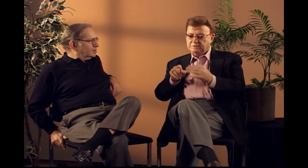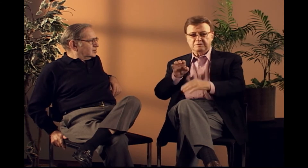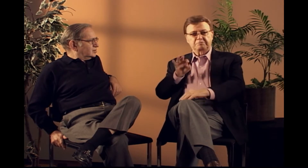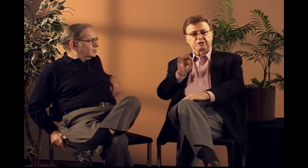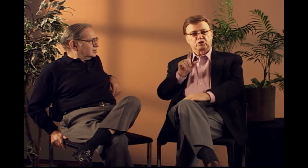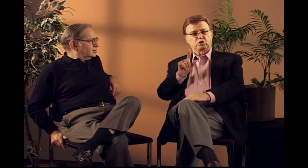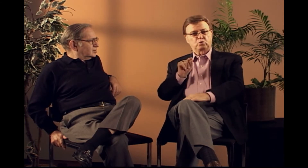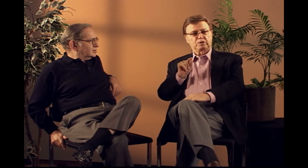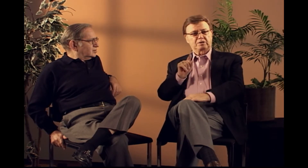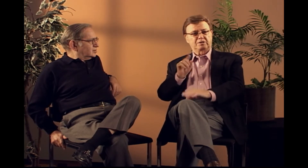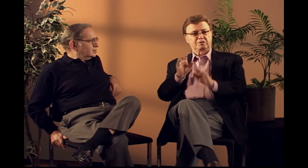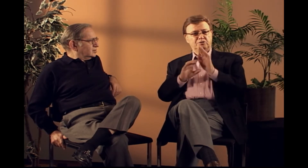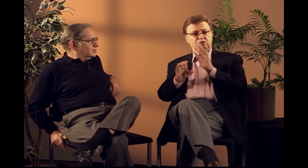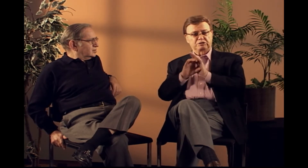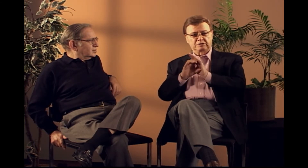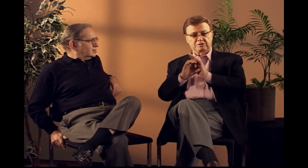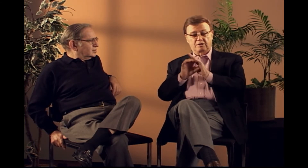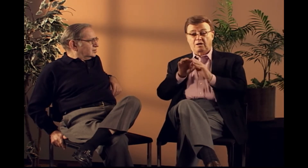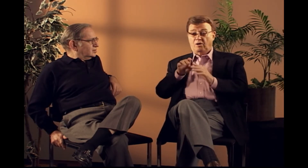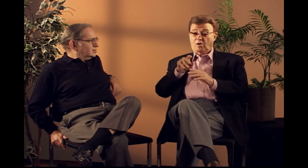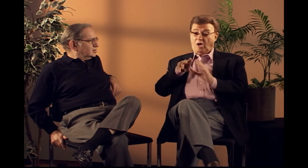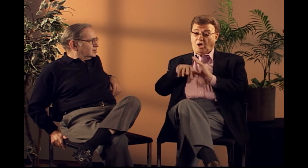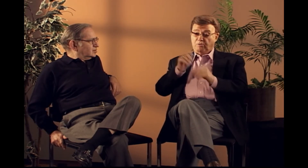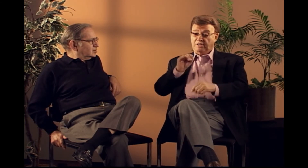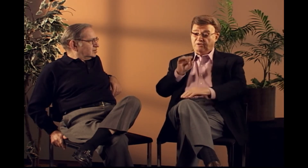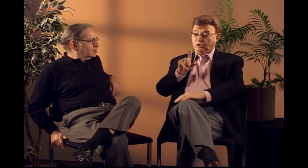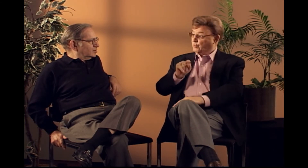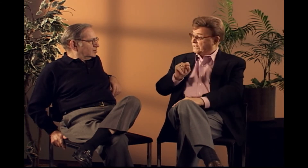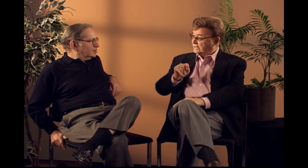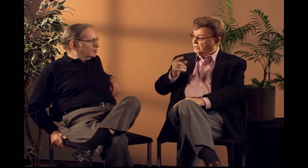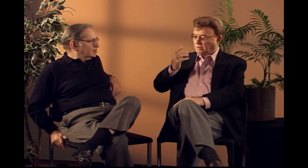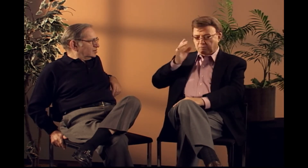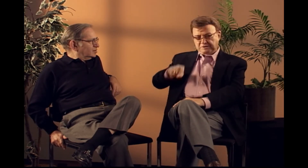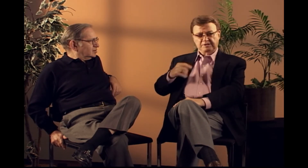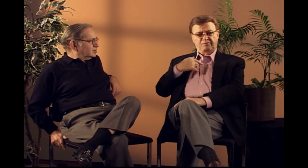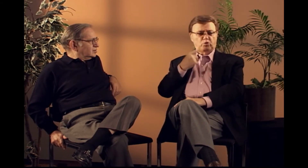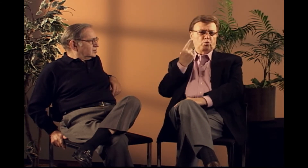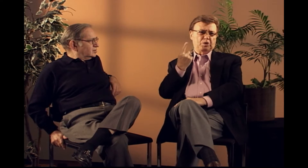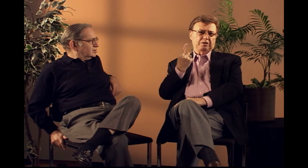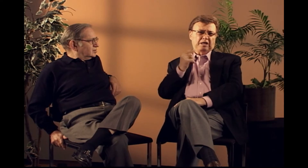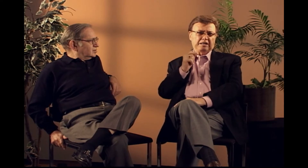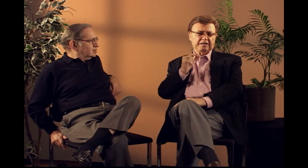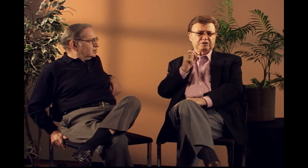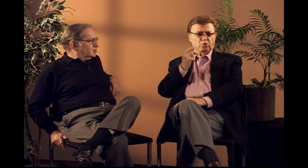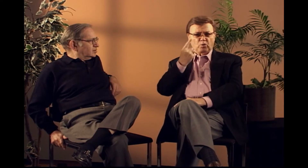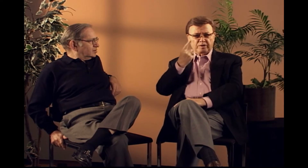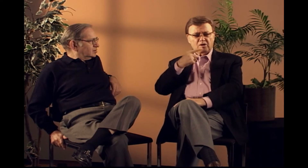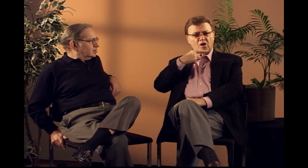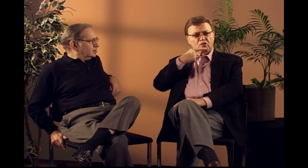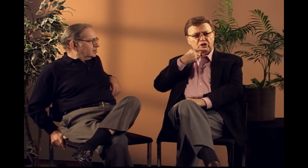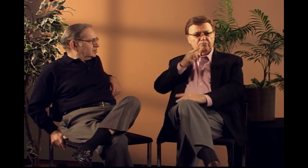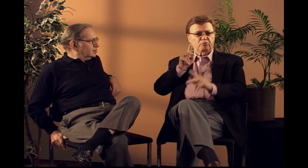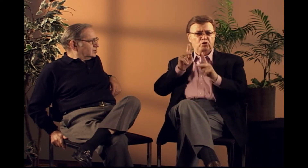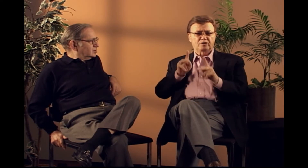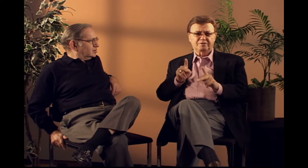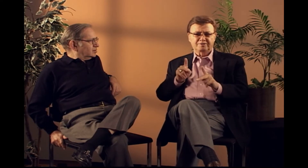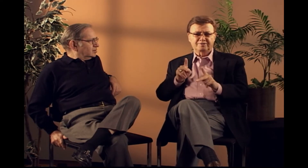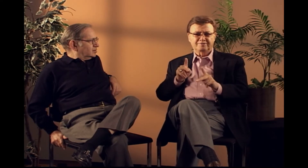down to which of the individuals did we want? We chose 20 characters, and out of those, one, at least one,